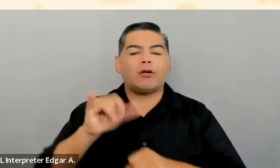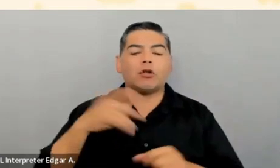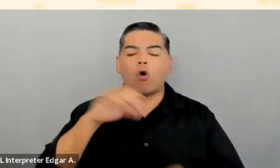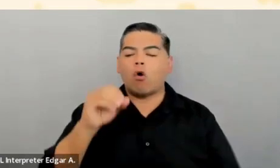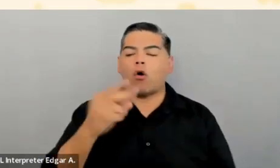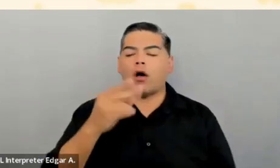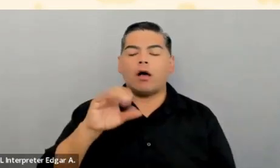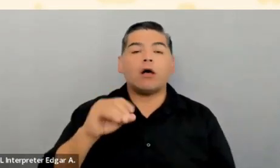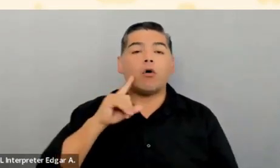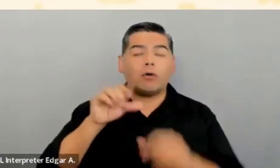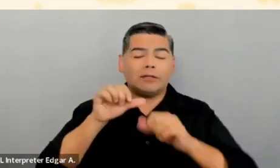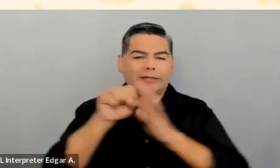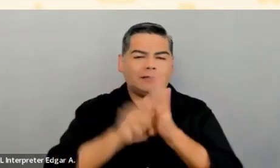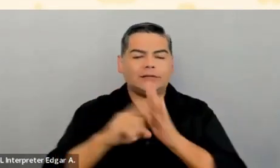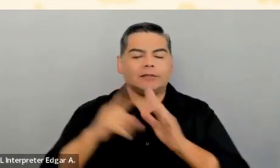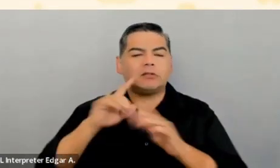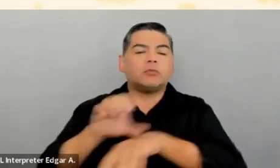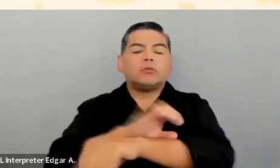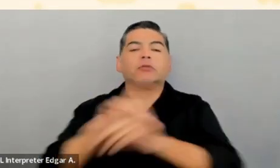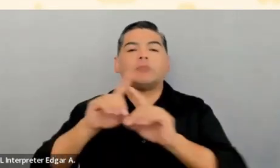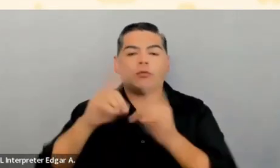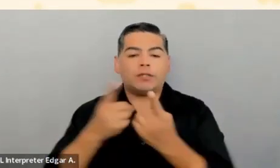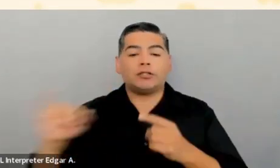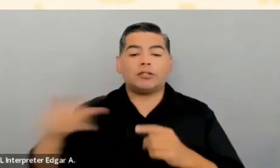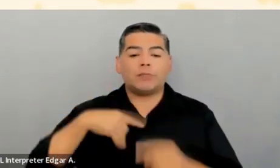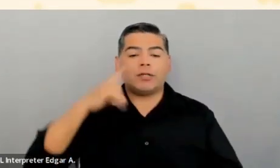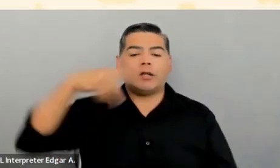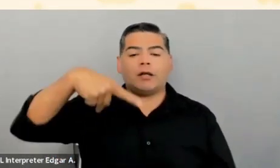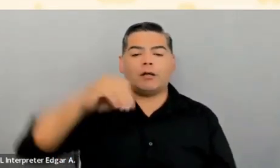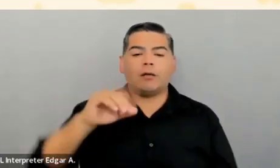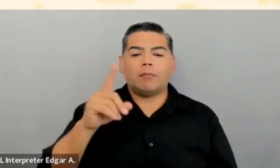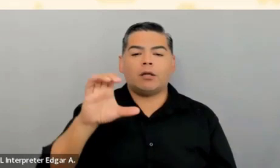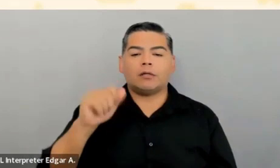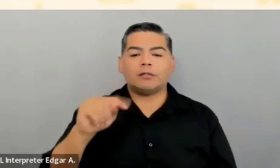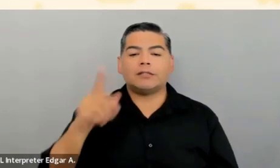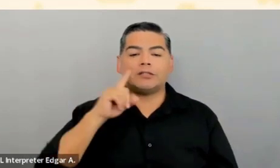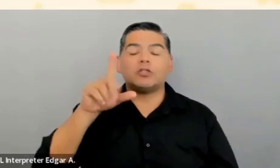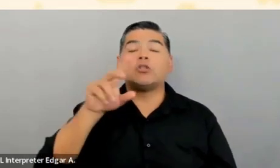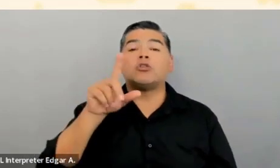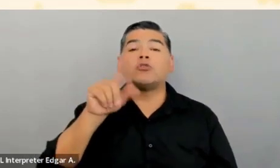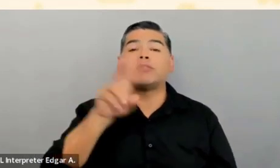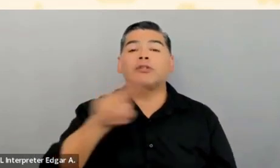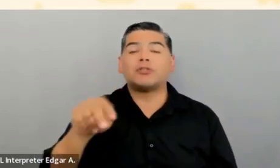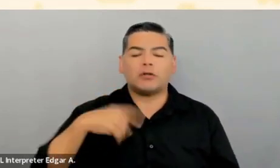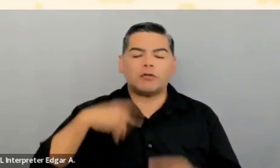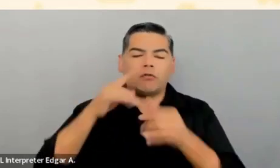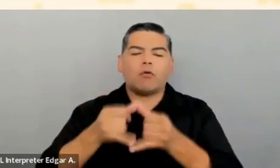Gen has been featured in podcasts and won the 2022 member of the year award in the number one WordPress community.